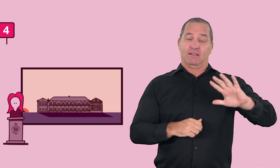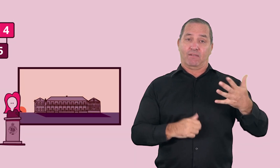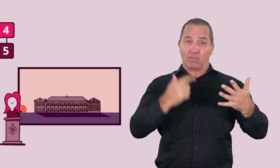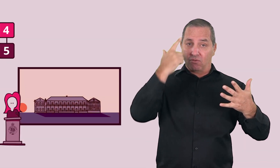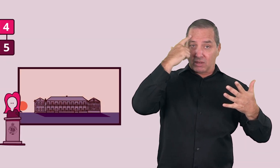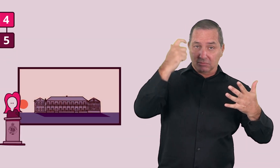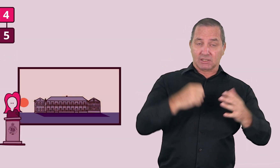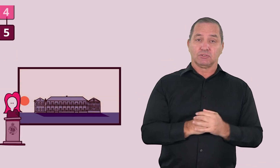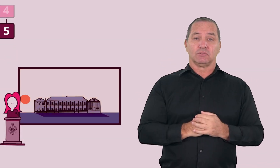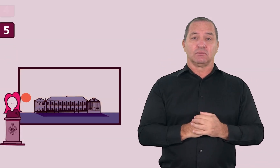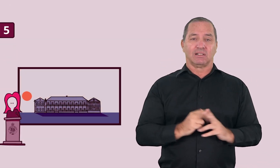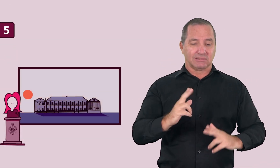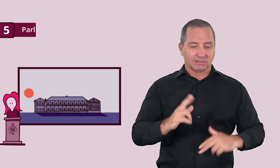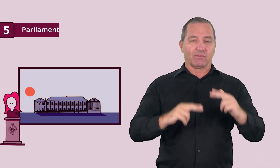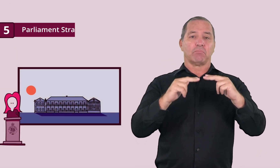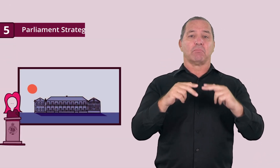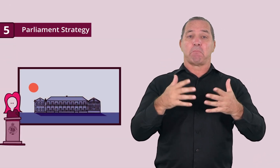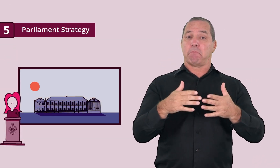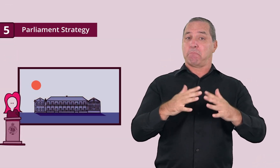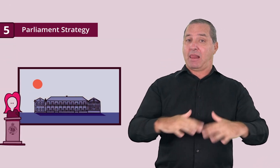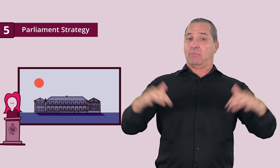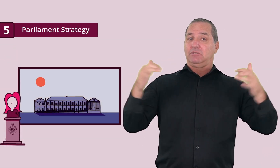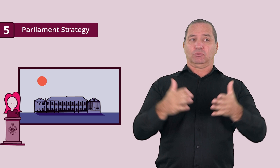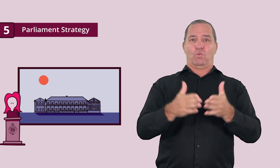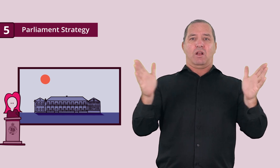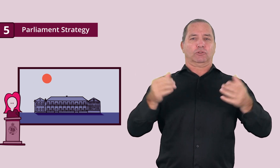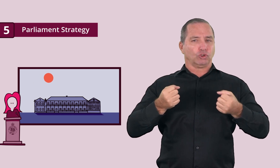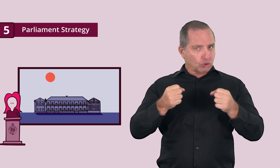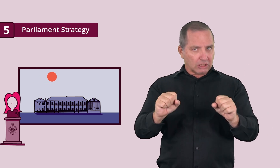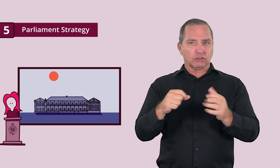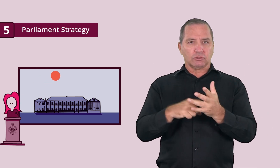Fifth recommendation developing a Parliament-wide strategy